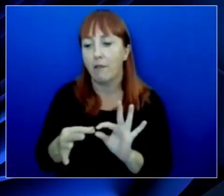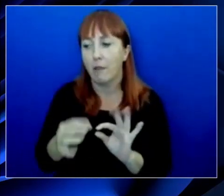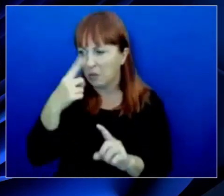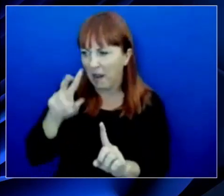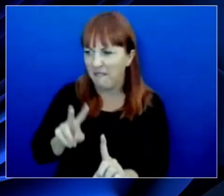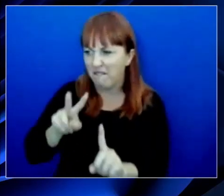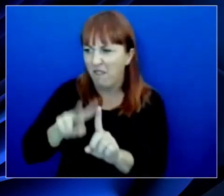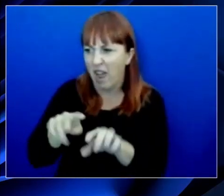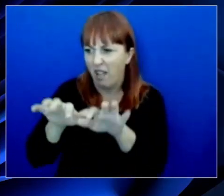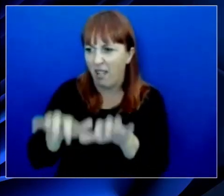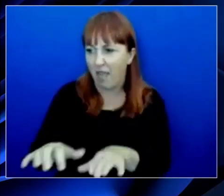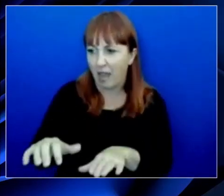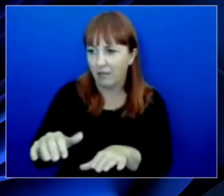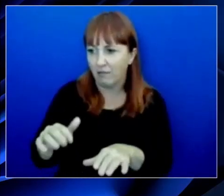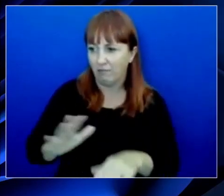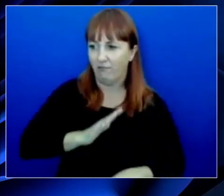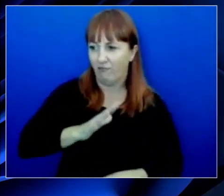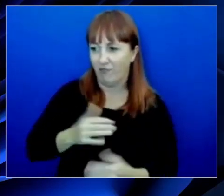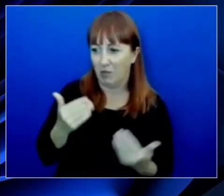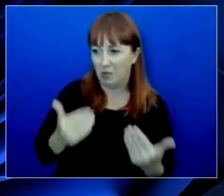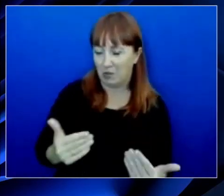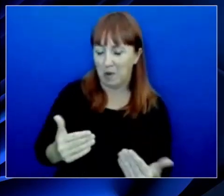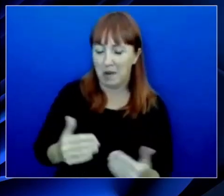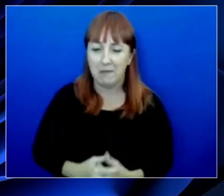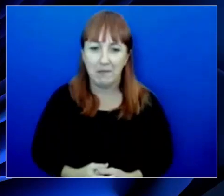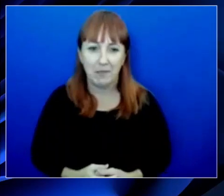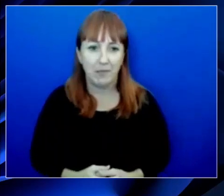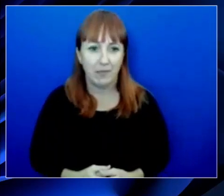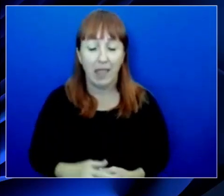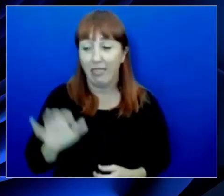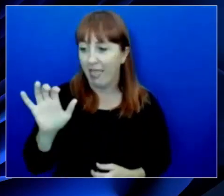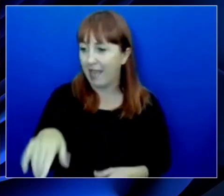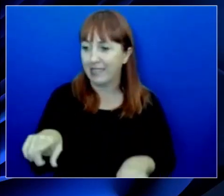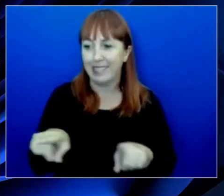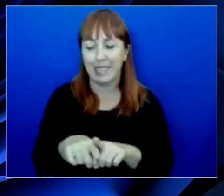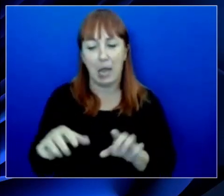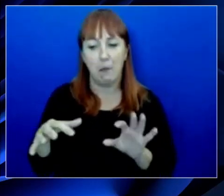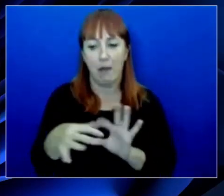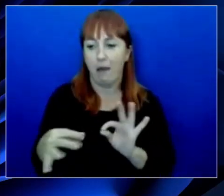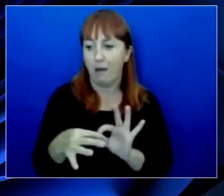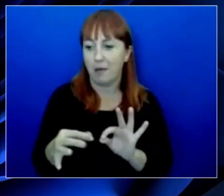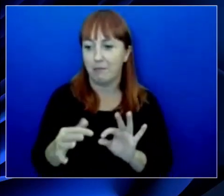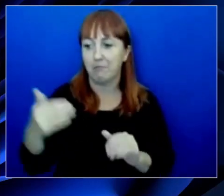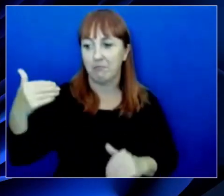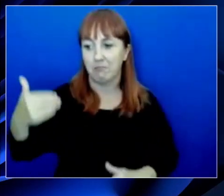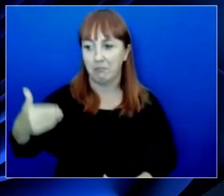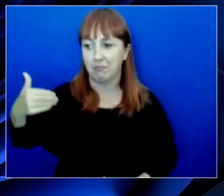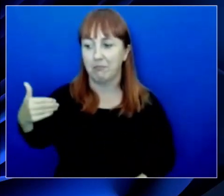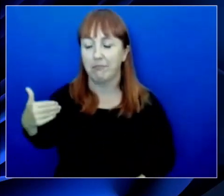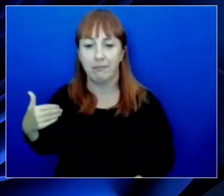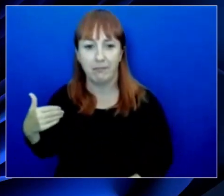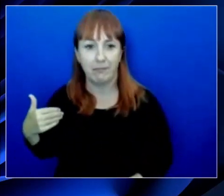that and get that to us it, I guess we've heard this feedback and but we you know again